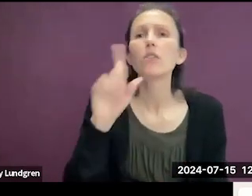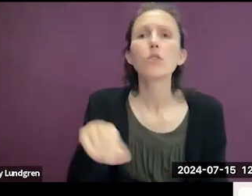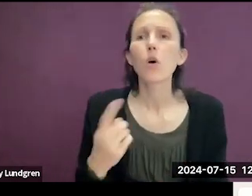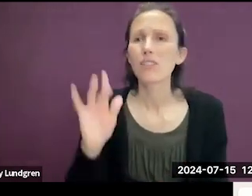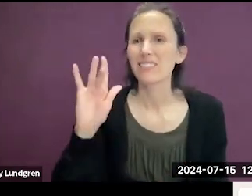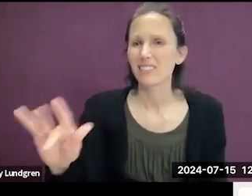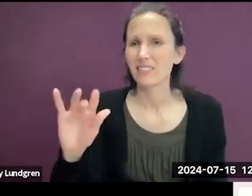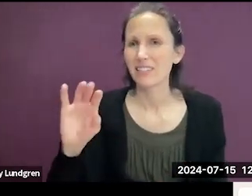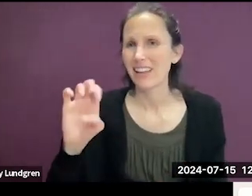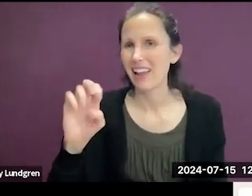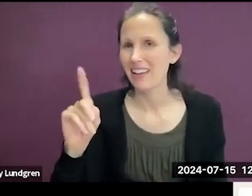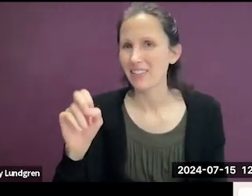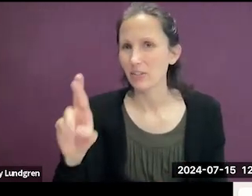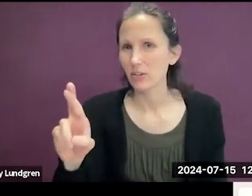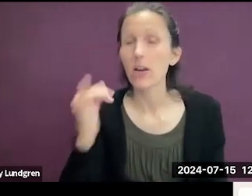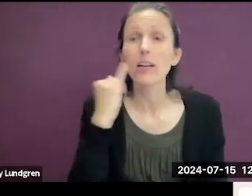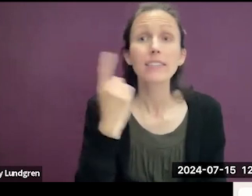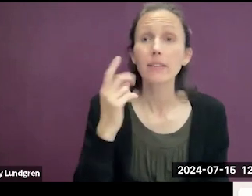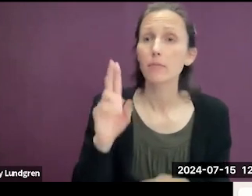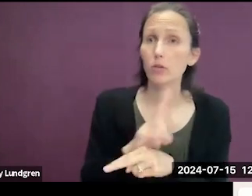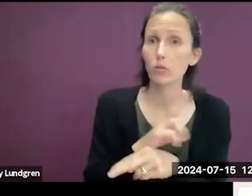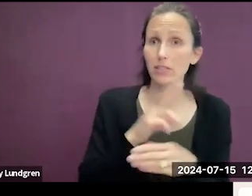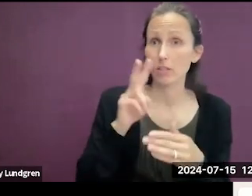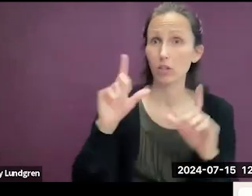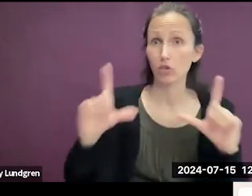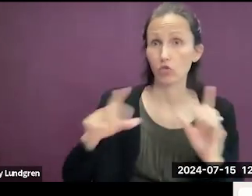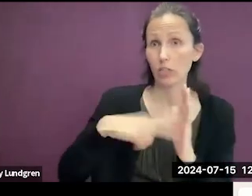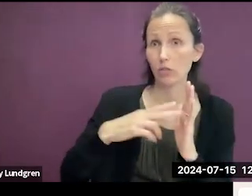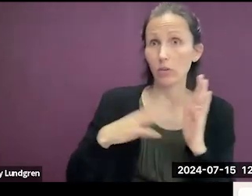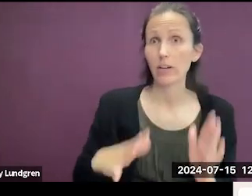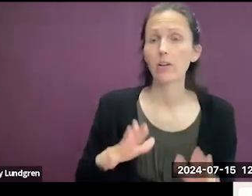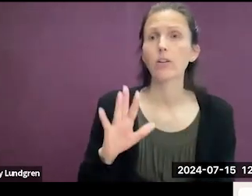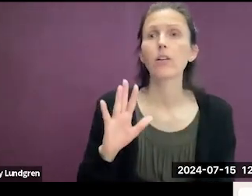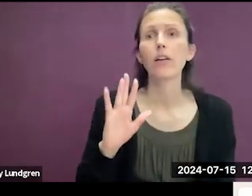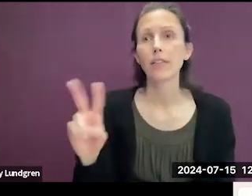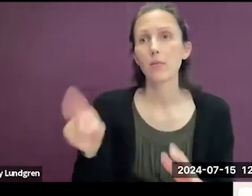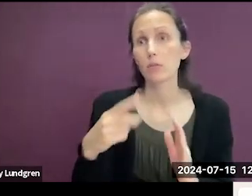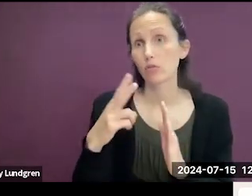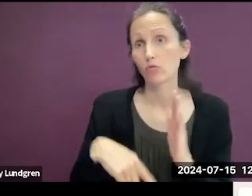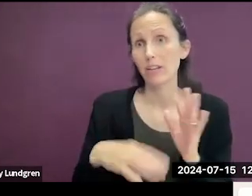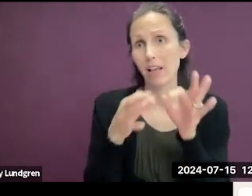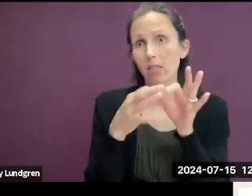Because if someone's using a screen reader, they're just gonna read line, line, line each time you hit Enter.